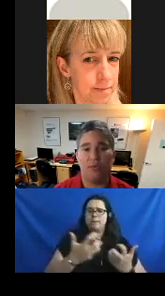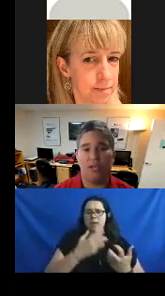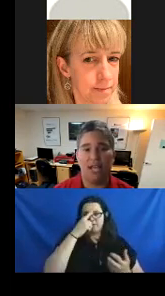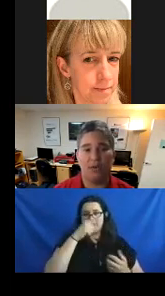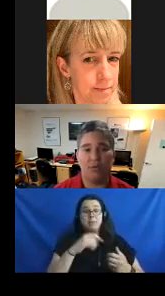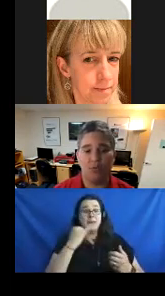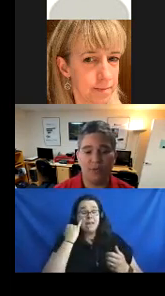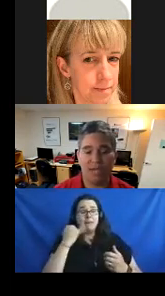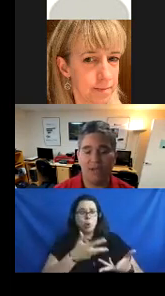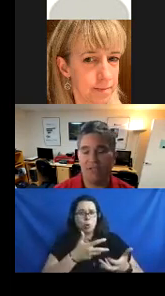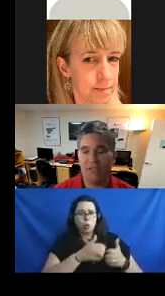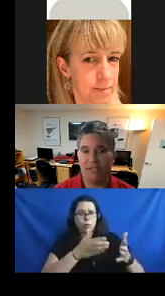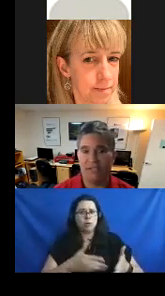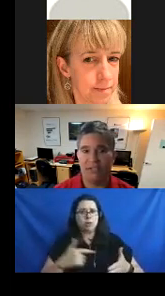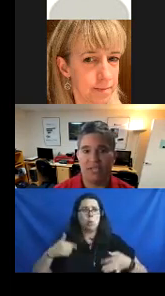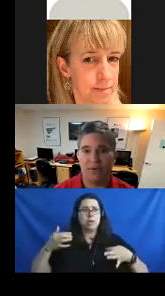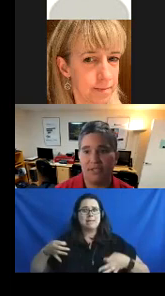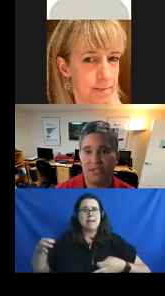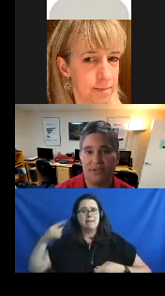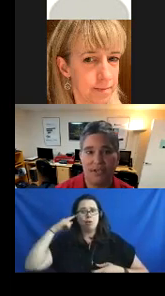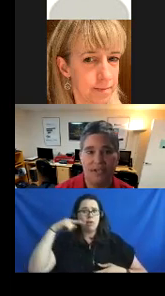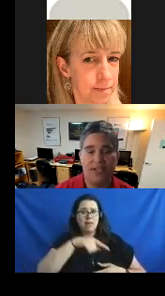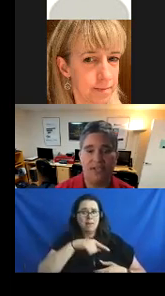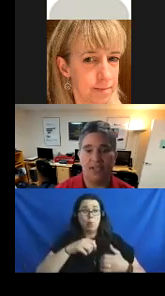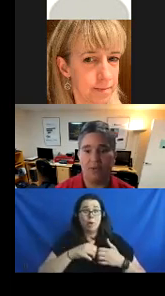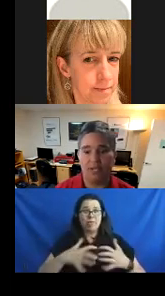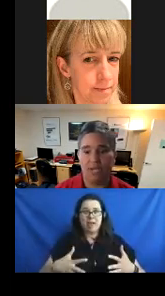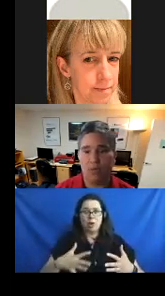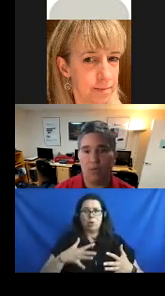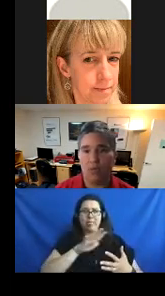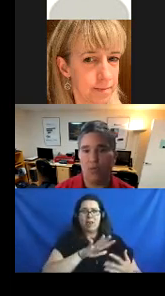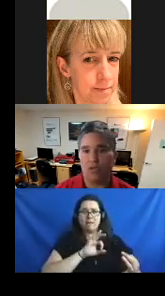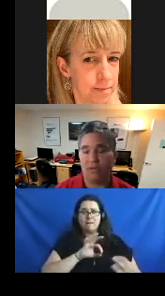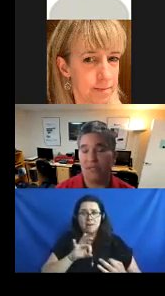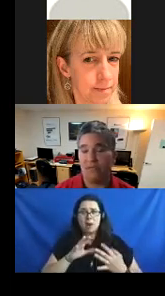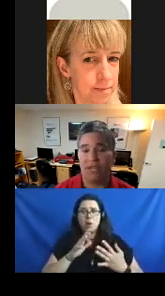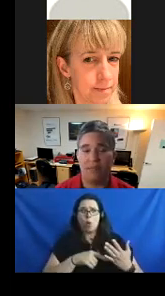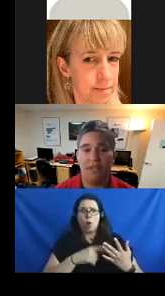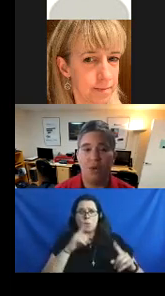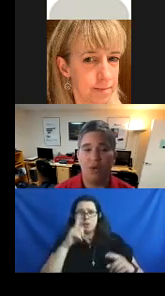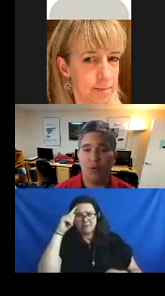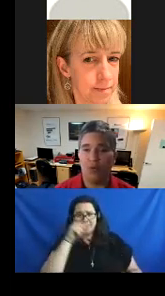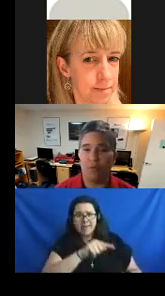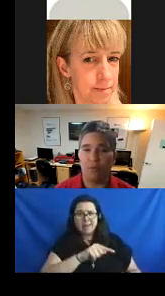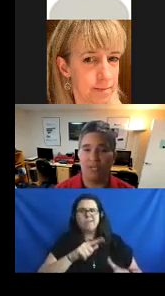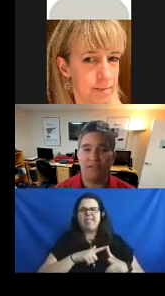MAKE ALL THE DECISIONS WITHOUT CONSIDERING THEIR INPUT AND WHAT WORKS BEST FOR THEM, WE ARE PROBABLY GOING TO FAIL AS